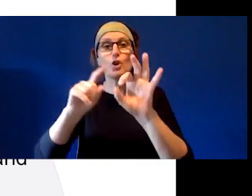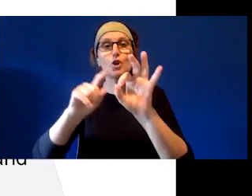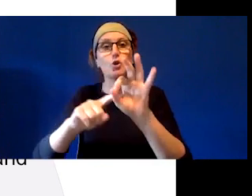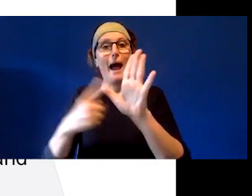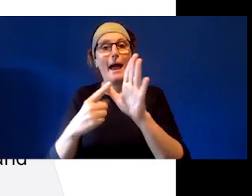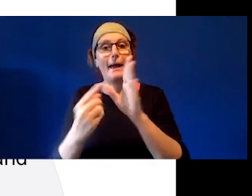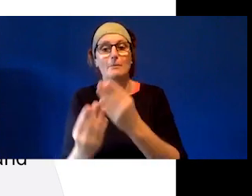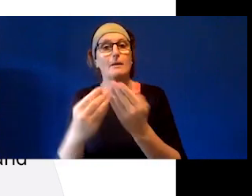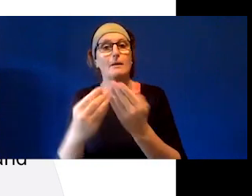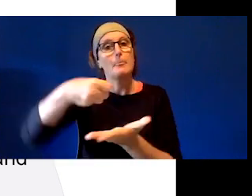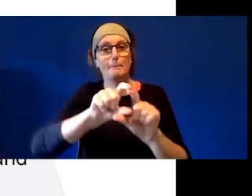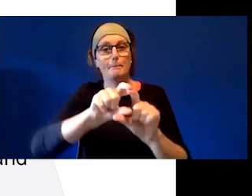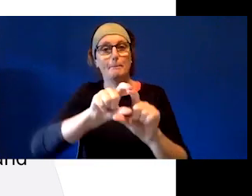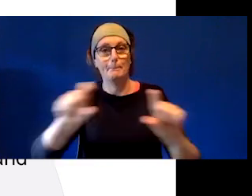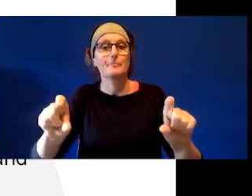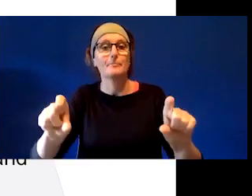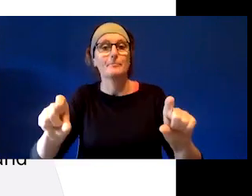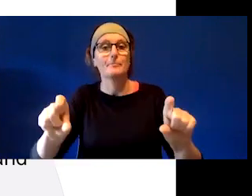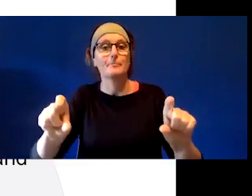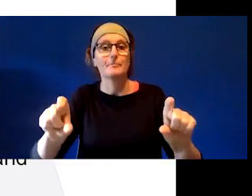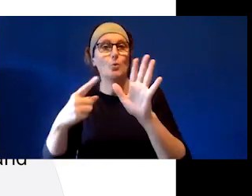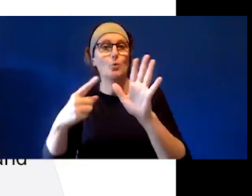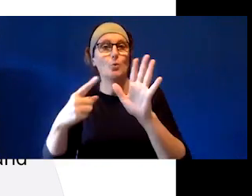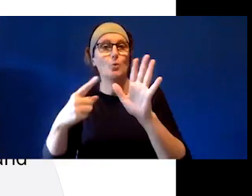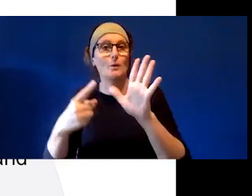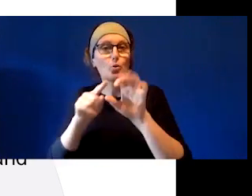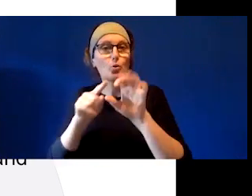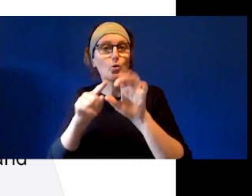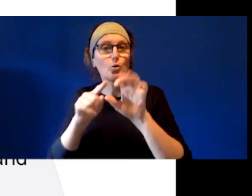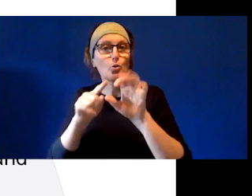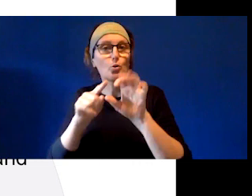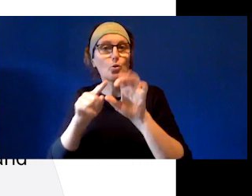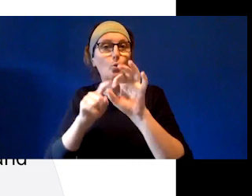this feature at the bottom of your player. We will hopefully get to as